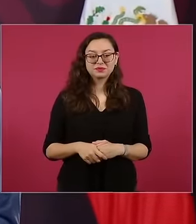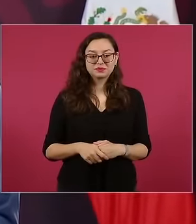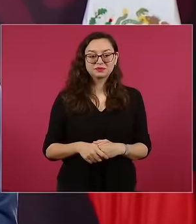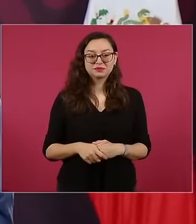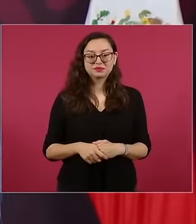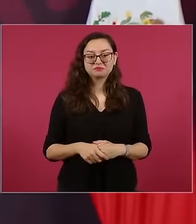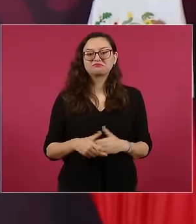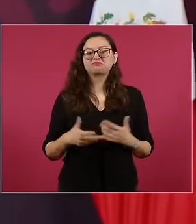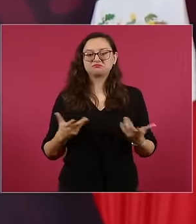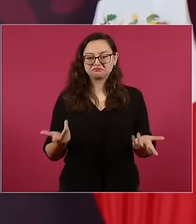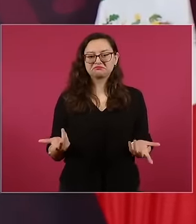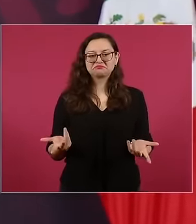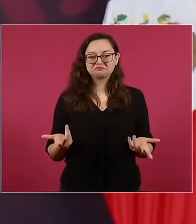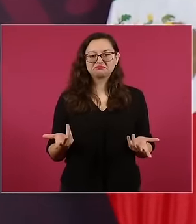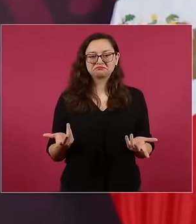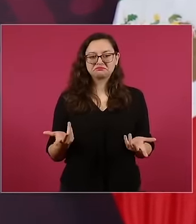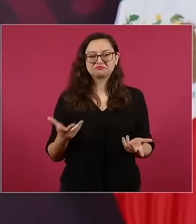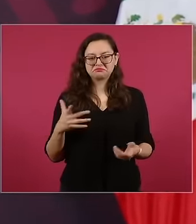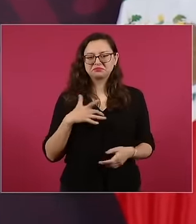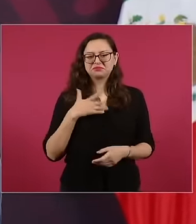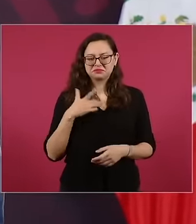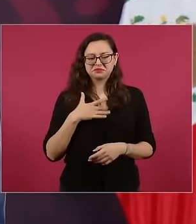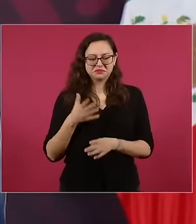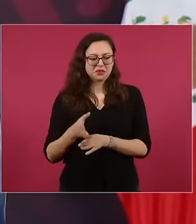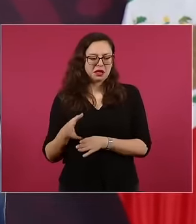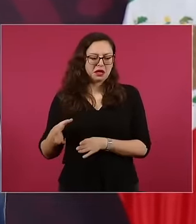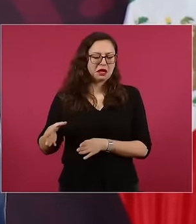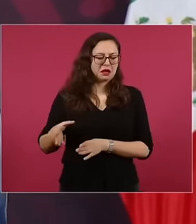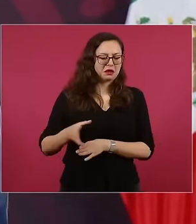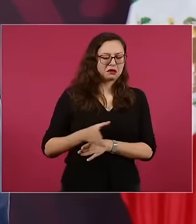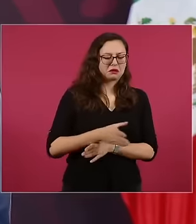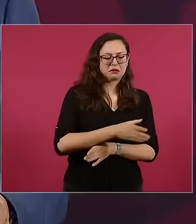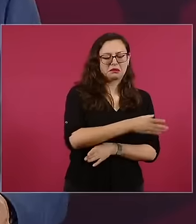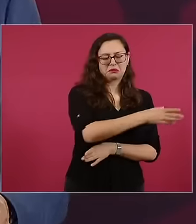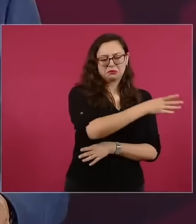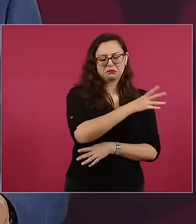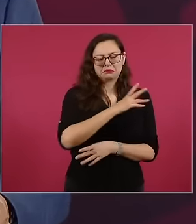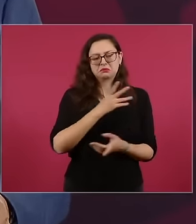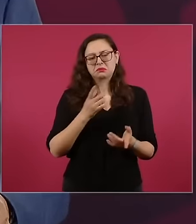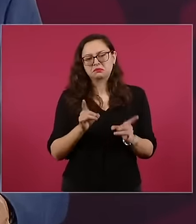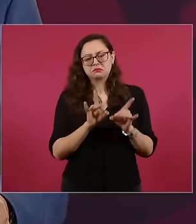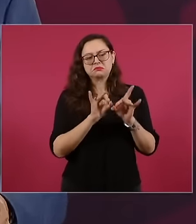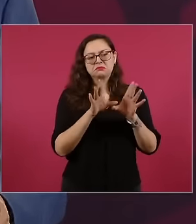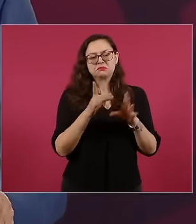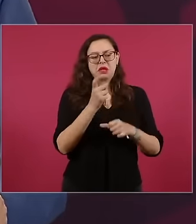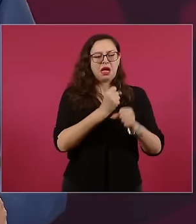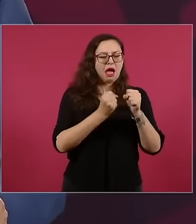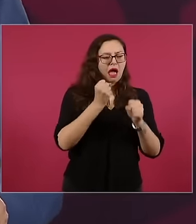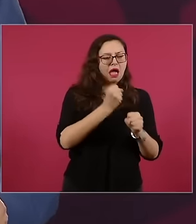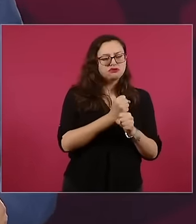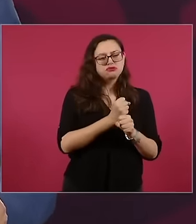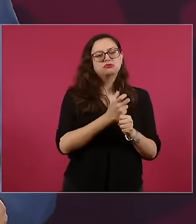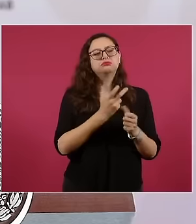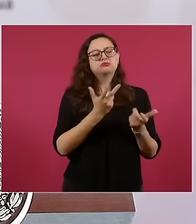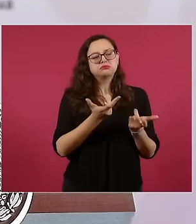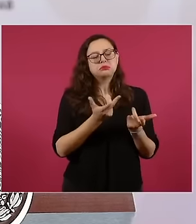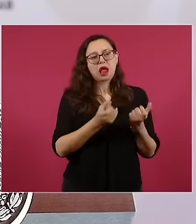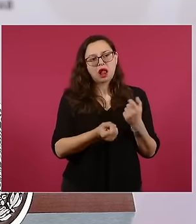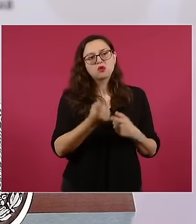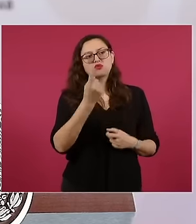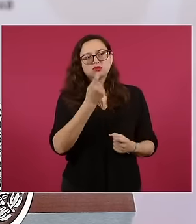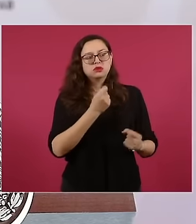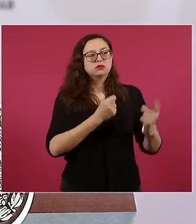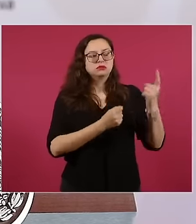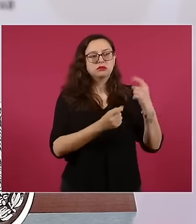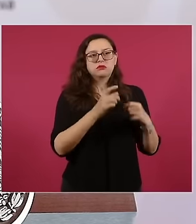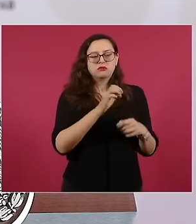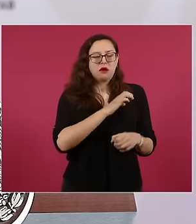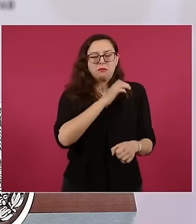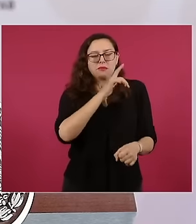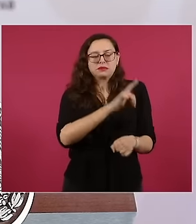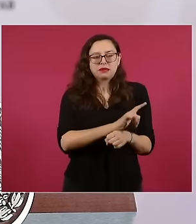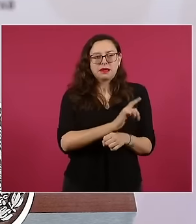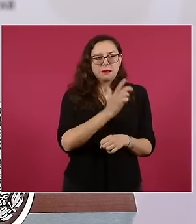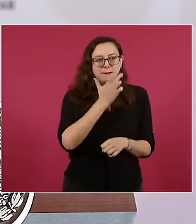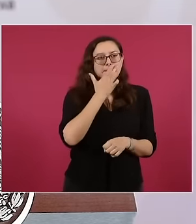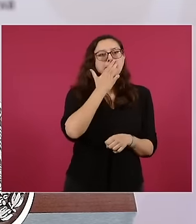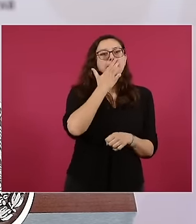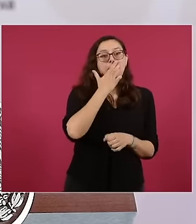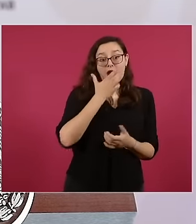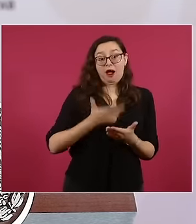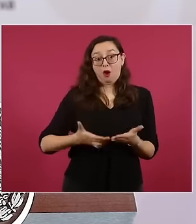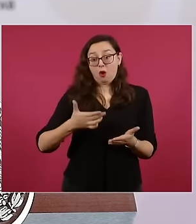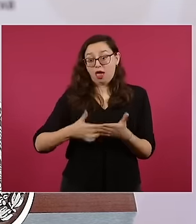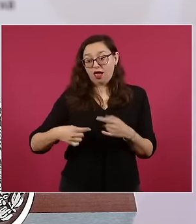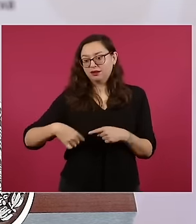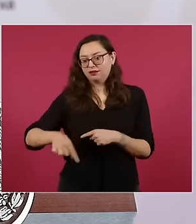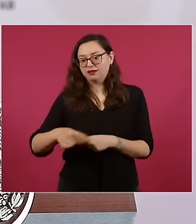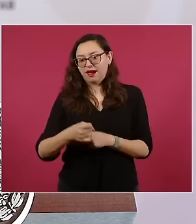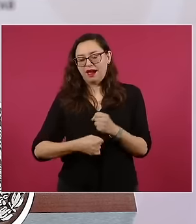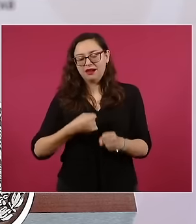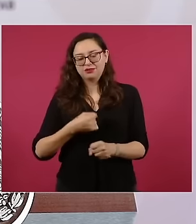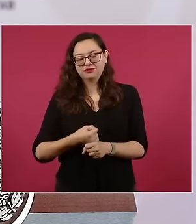very special years like this. This is a special historical year for the scream so everyone is